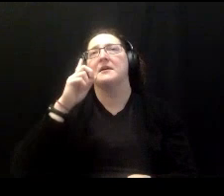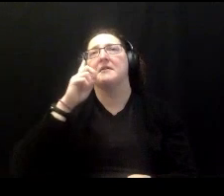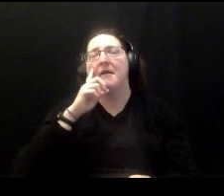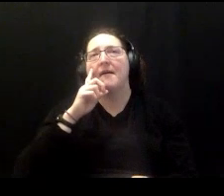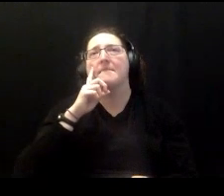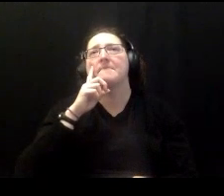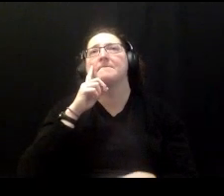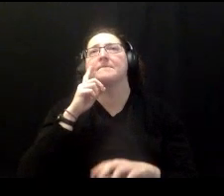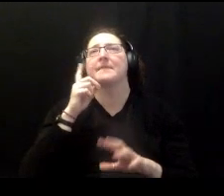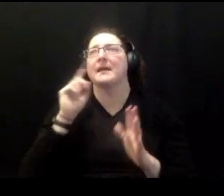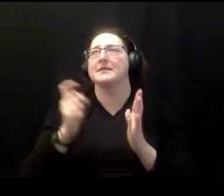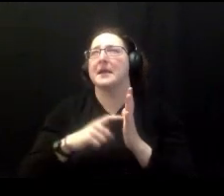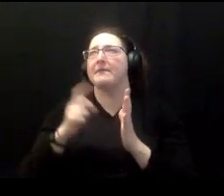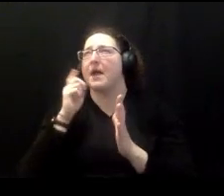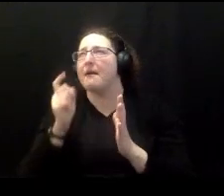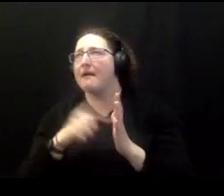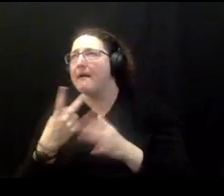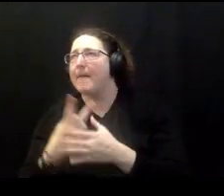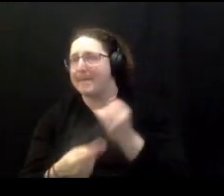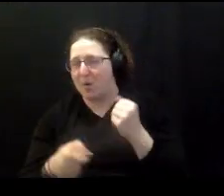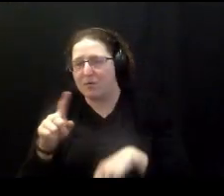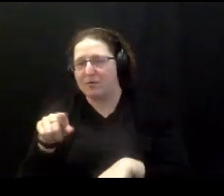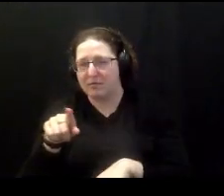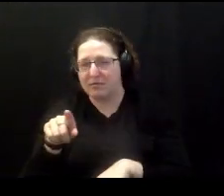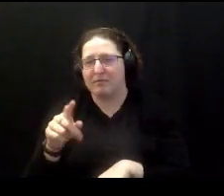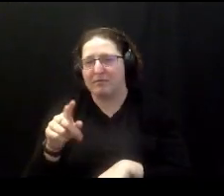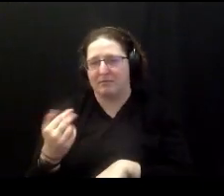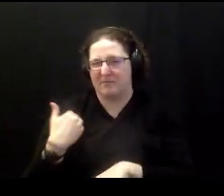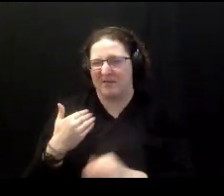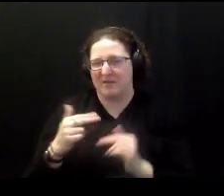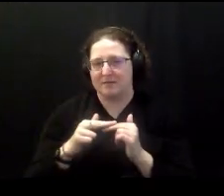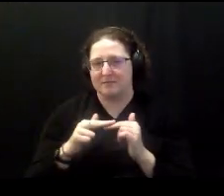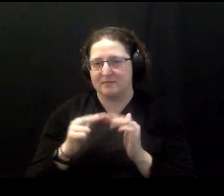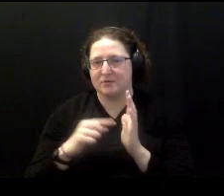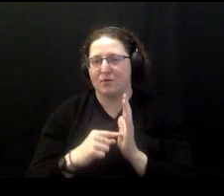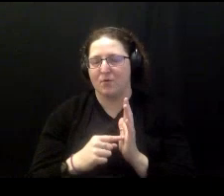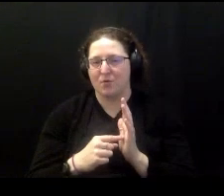both of those primary risk assessments--again the the hazard identification risk assessment and the